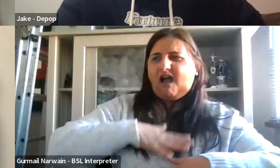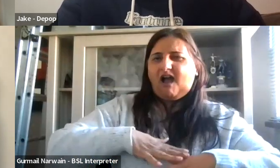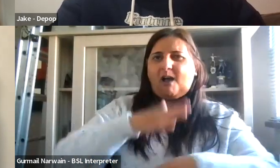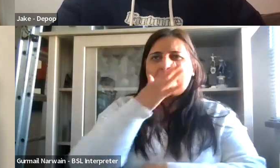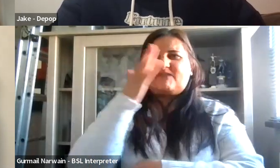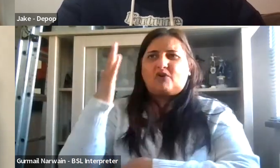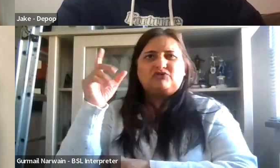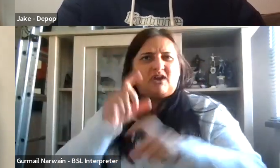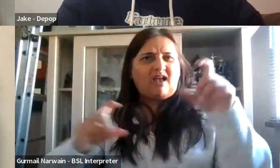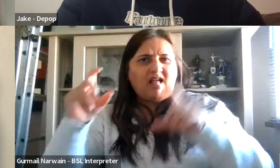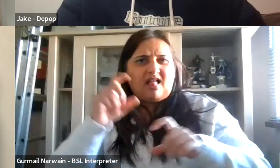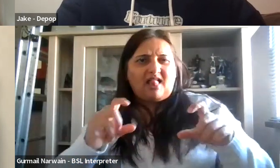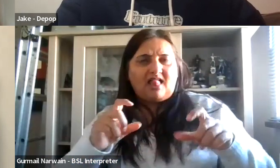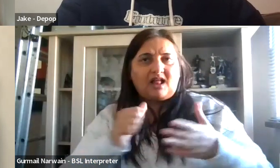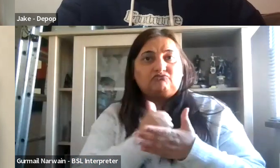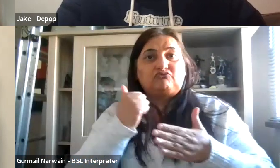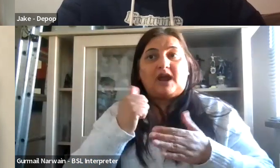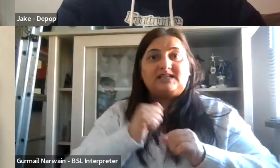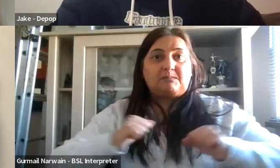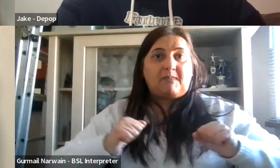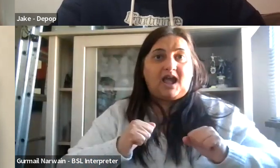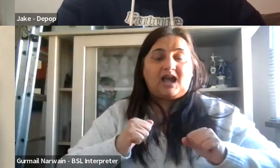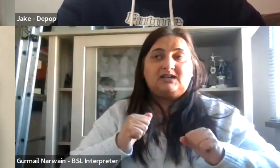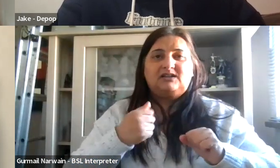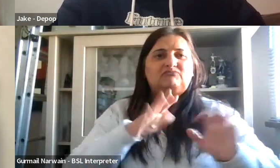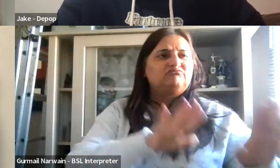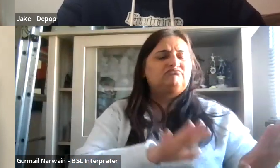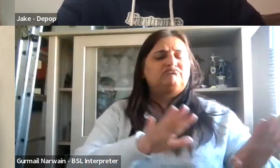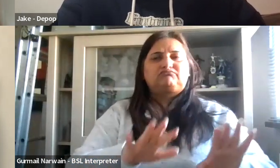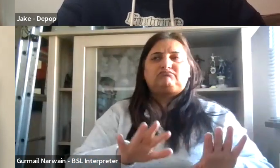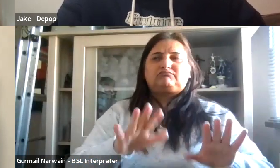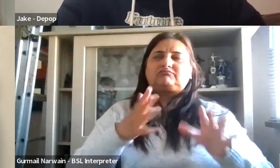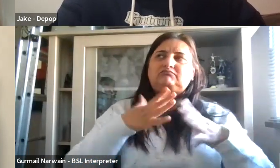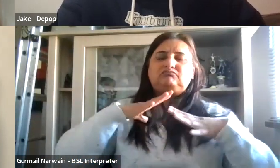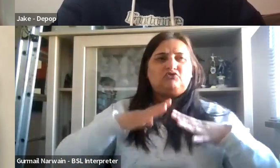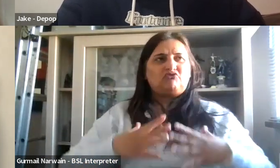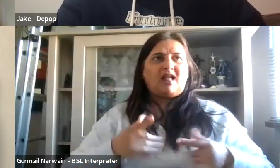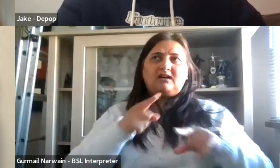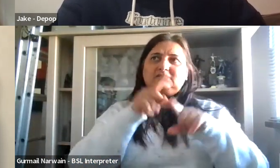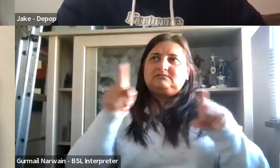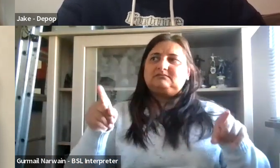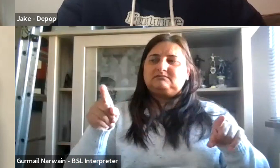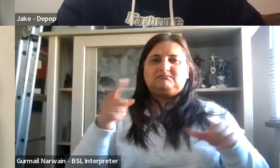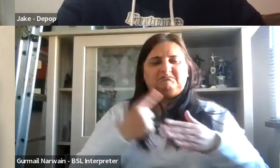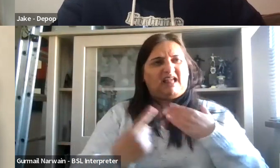colors, great spaces that you can take a moment to. We have well being rooms decorated in soft grey tones, forest colours, great Just kind of be with your like on yourself, and take a moment to regroup. spaces to take a moment to be on yourself.